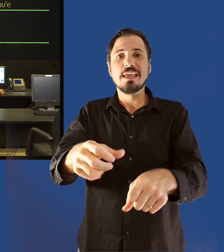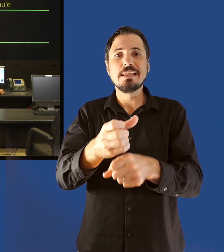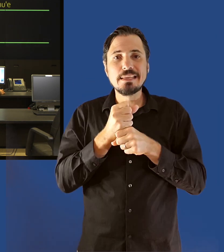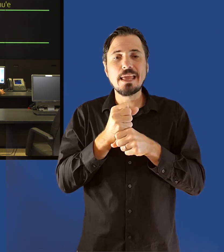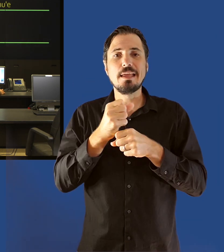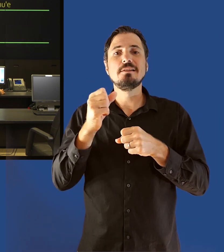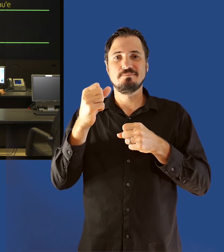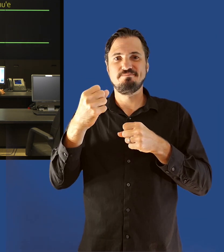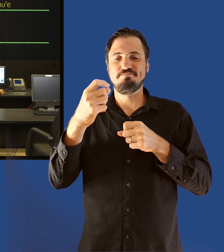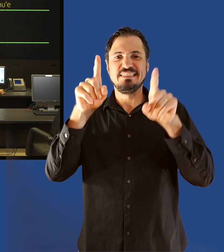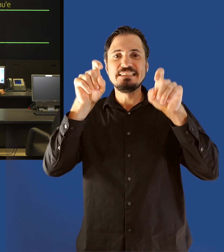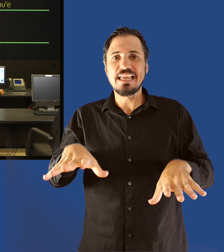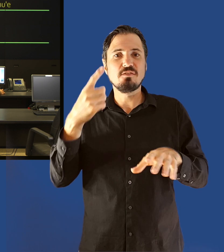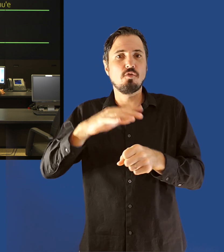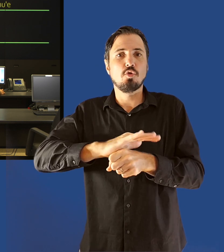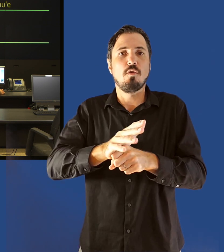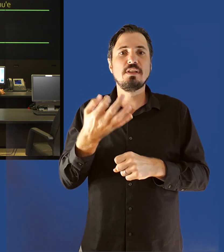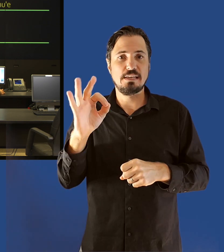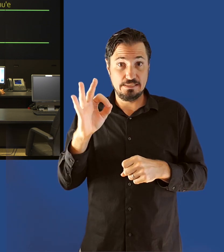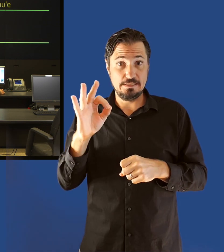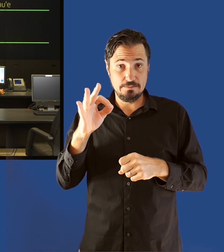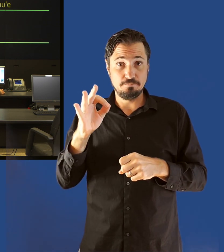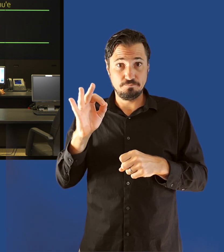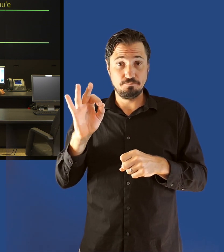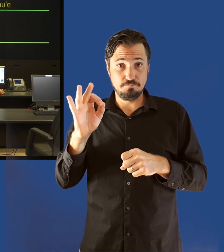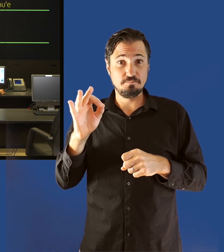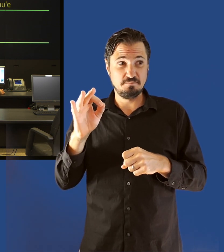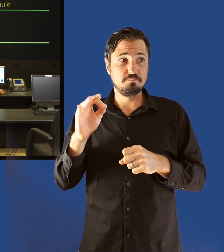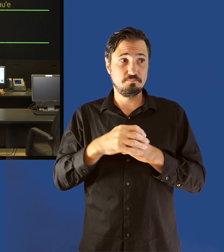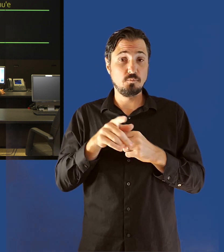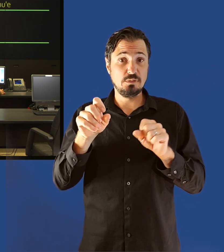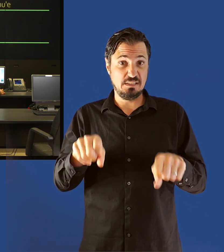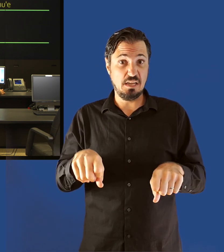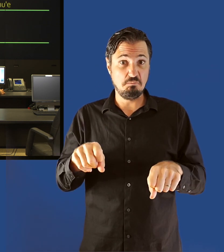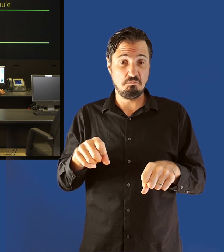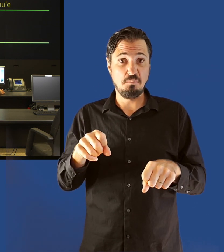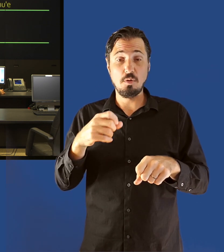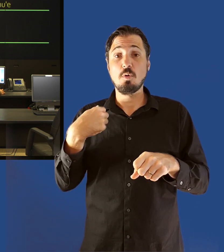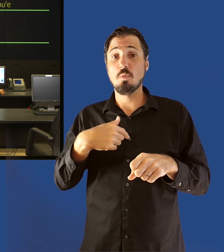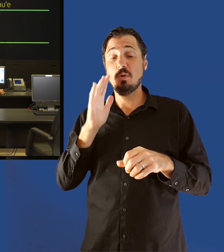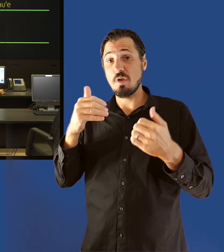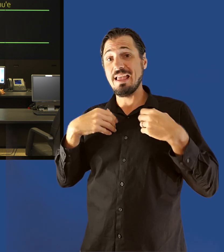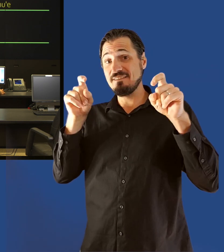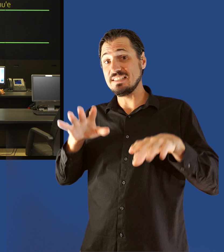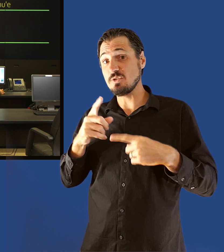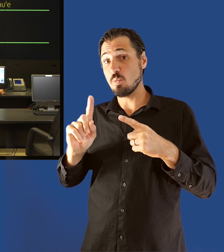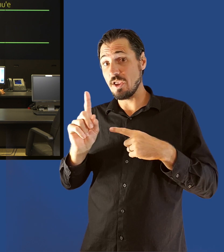The clinic will also offer two specimen collection events this week at Anaina Hou in Kilauea.